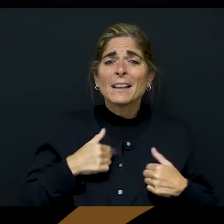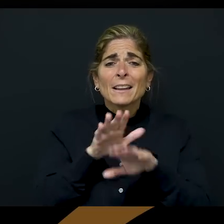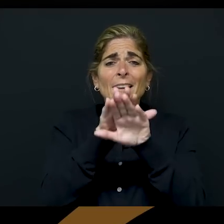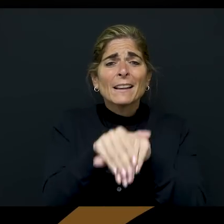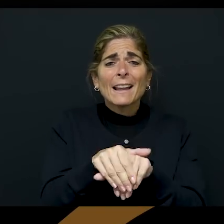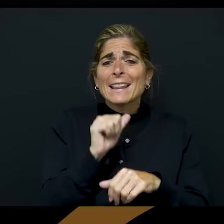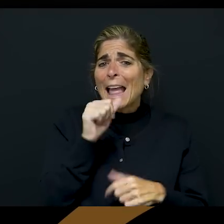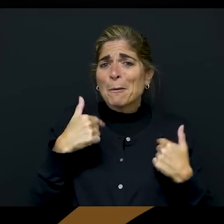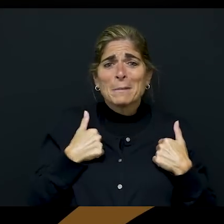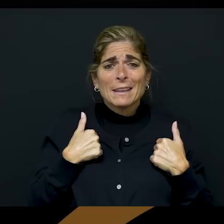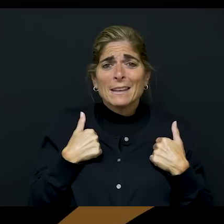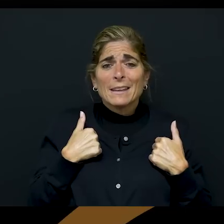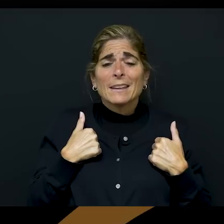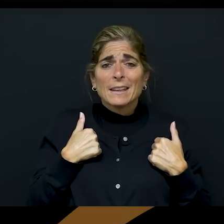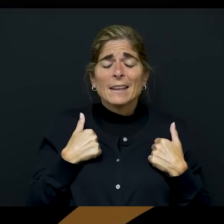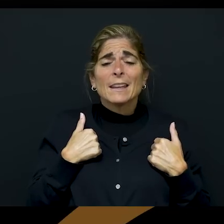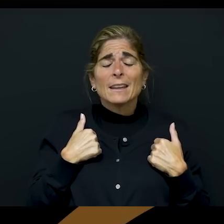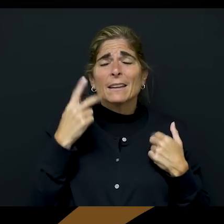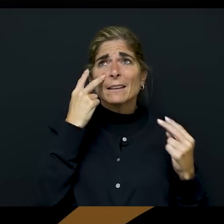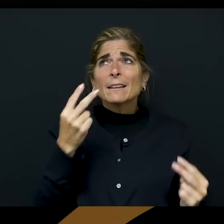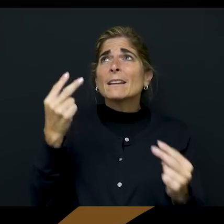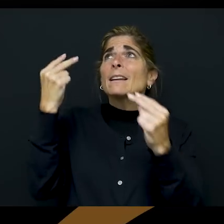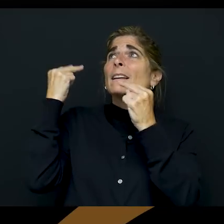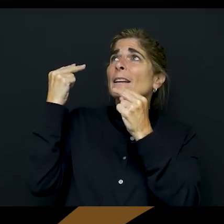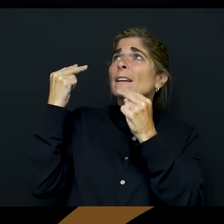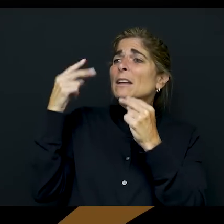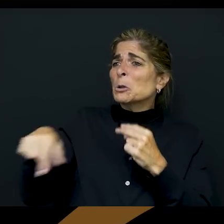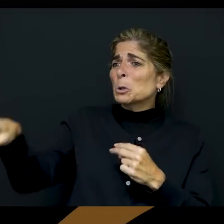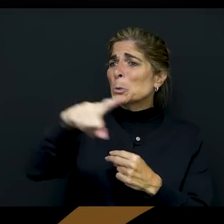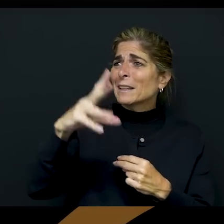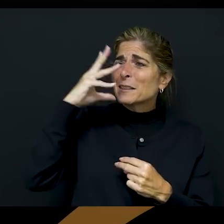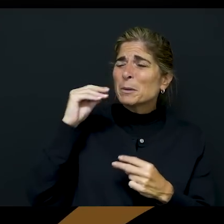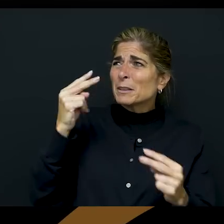And that might resonate with us all in this room. Thinking back to moments in our lives, in our careers,